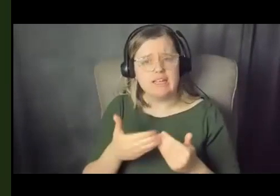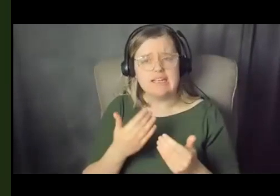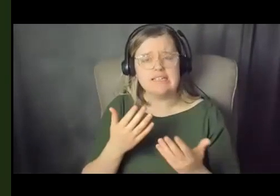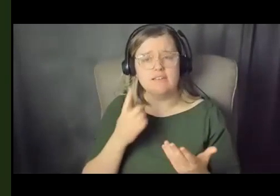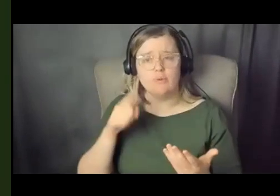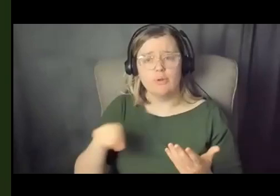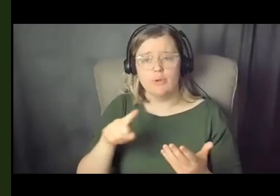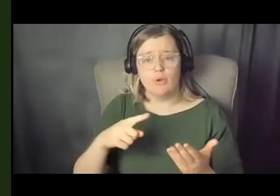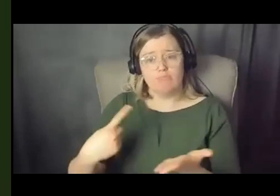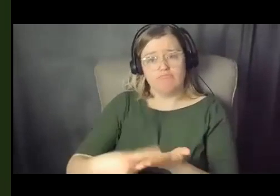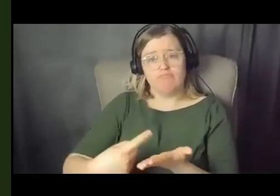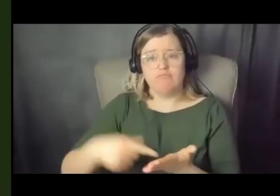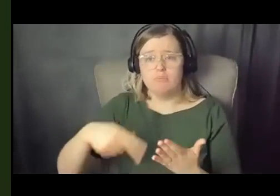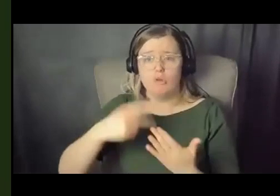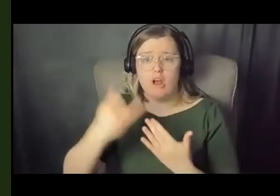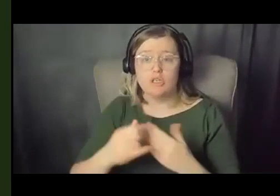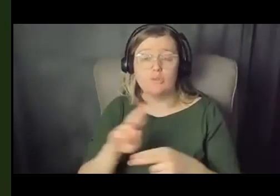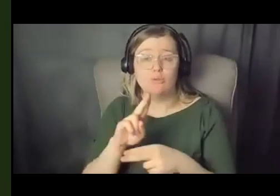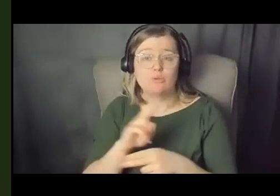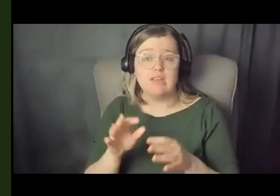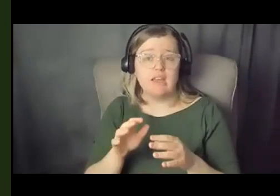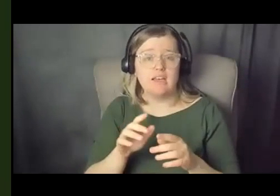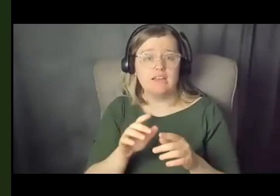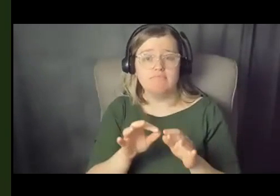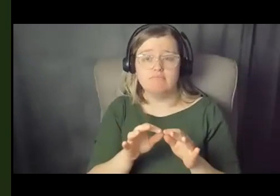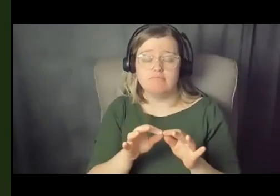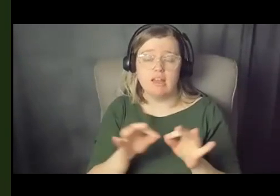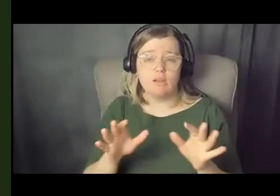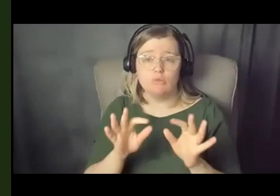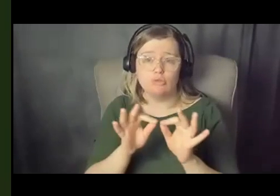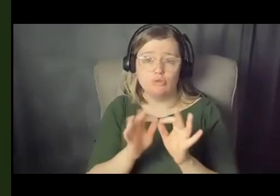language interpreter, we are happy to provide that service.